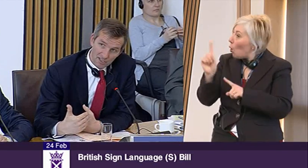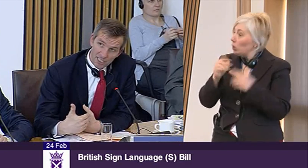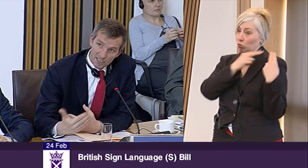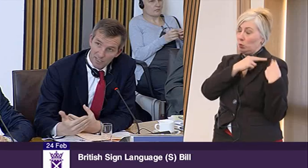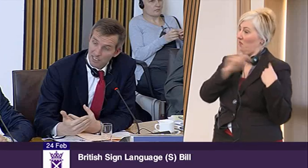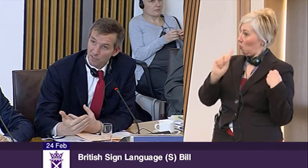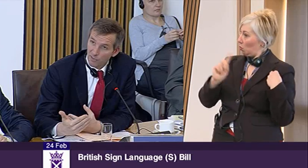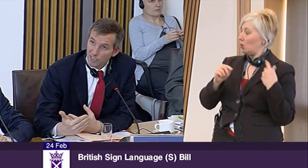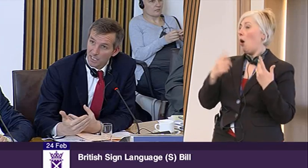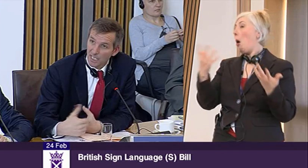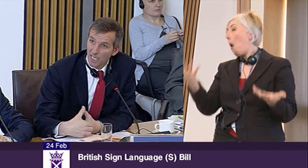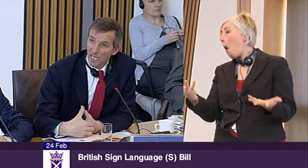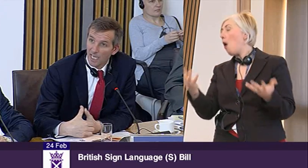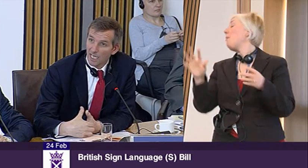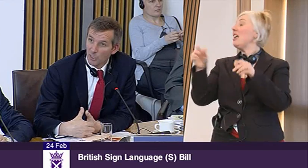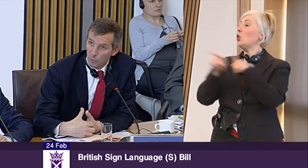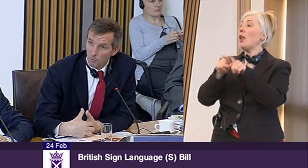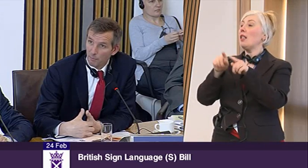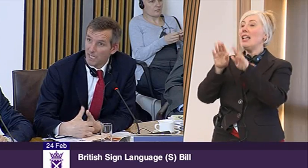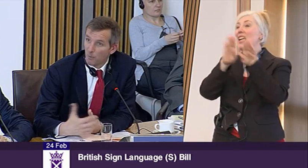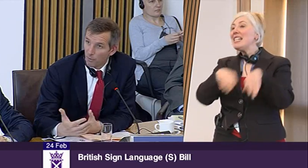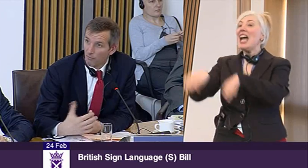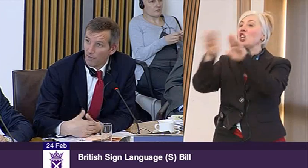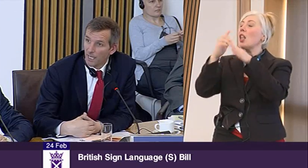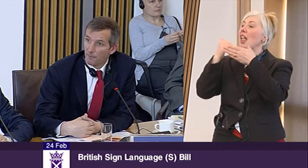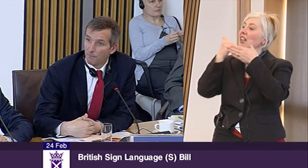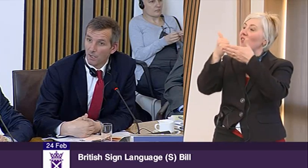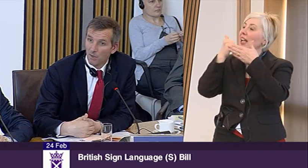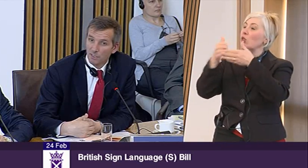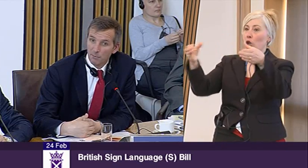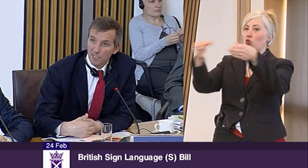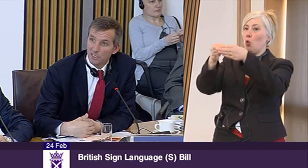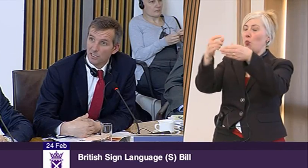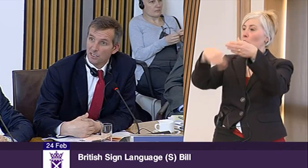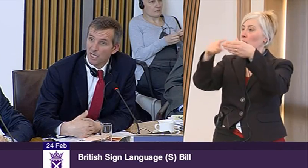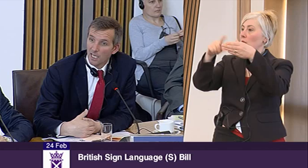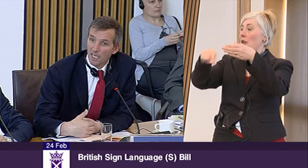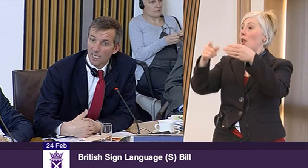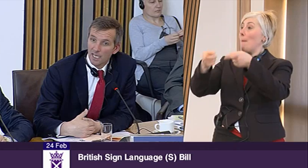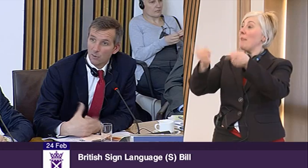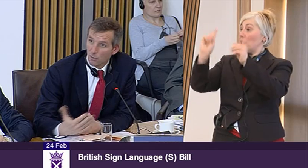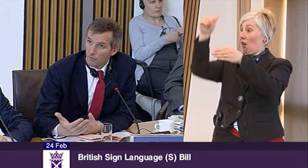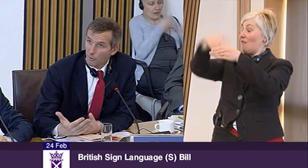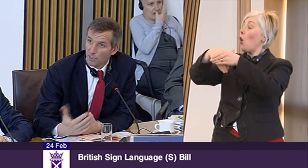On the idea of a national advisory group that is made up of ministers, local authorities